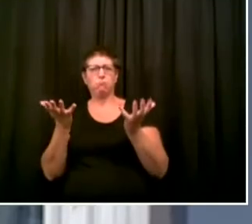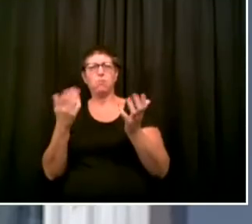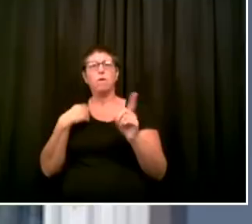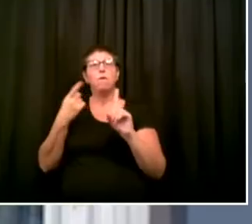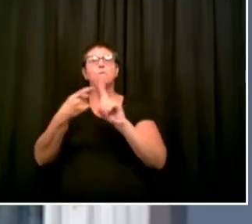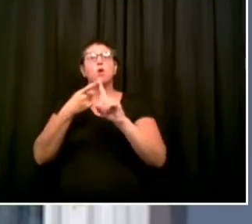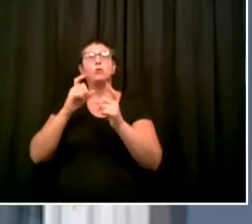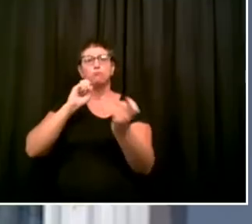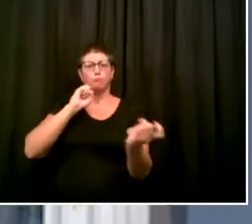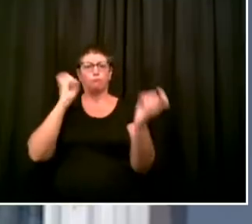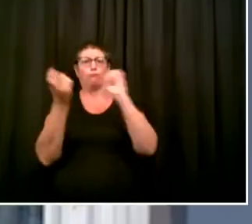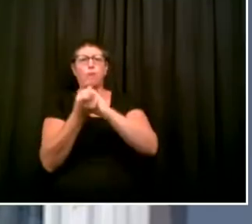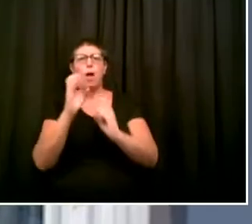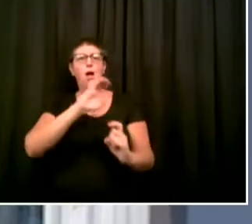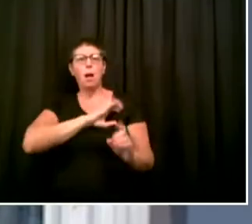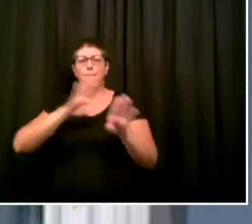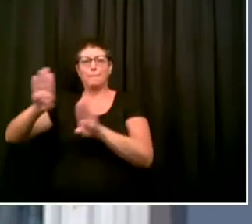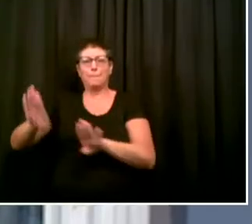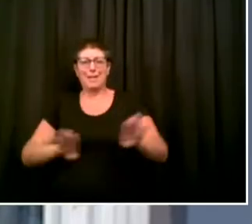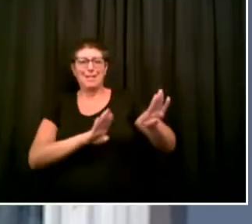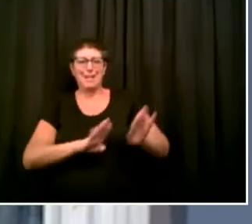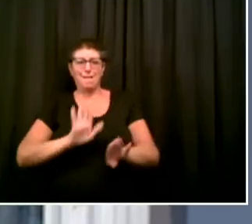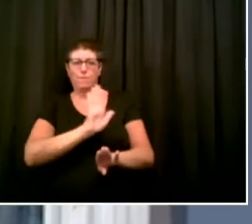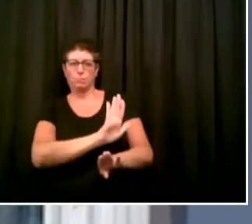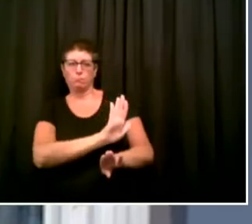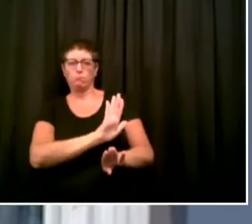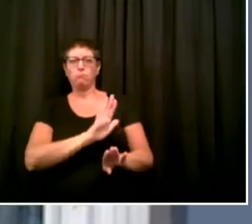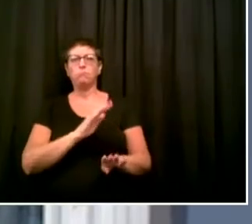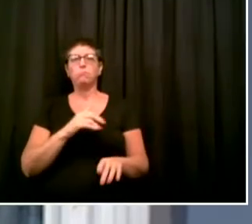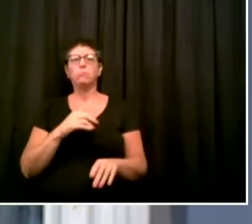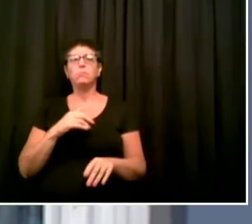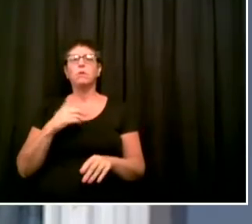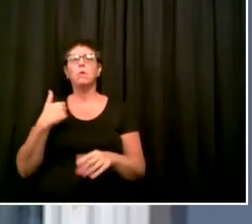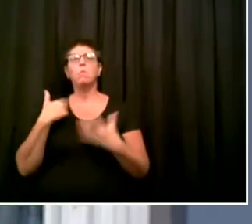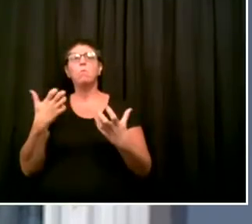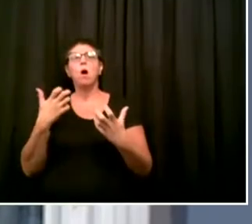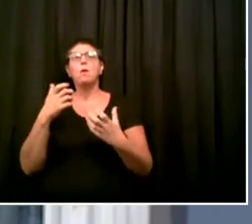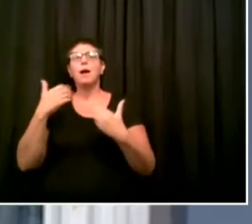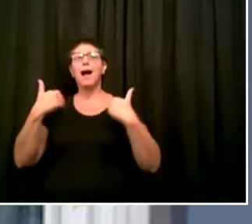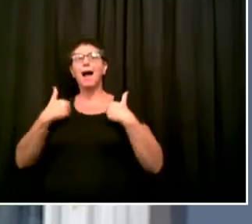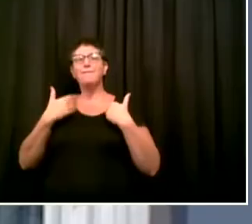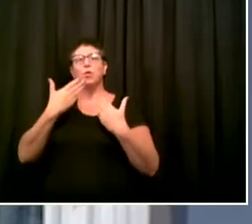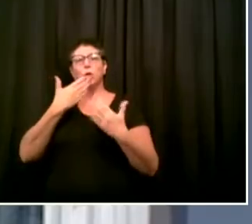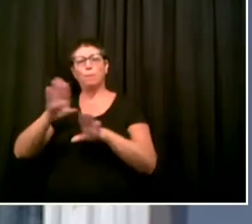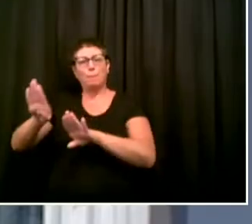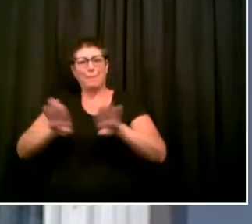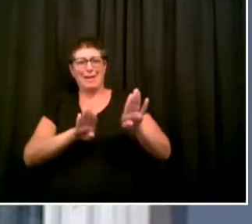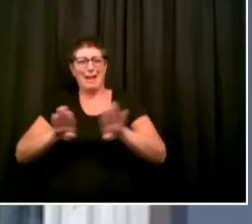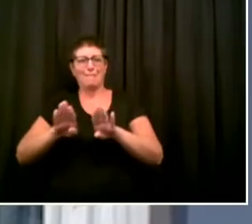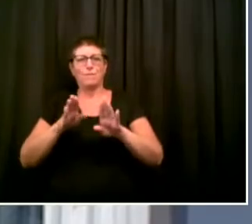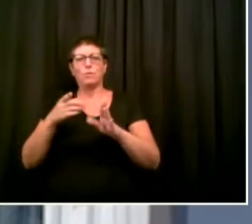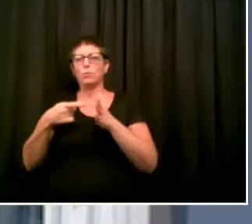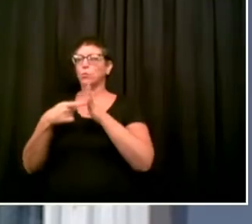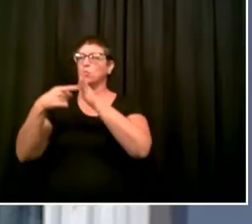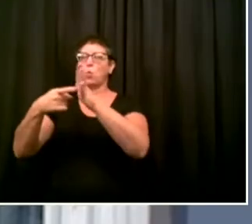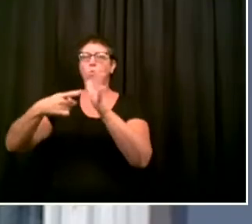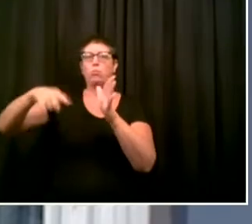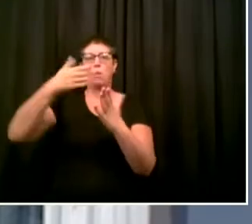I THINK YOU BROUGHT UP MANY OF THE THINGS THAT WE ARE TAKING A LOOK AT . WE A RETYIRNTG O STRIKE A BALANCE THERE IN TERMS OF CHANGING BEHAVIOR,